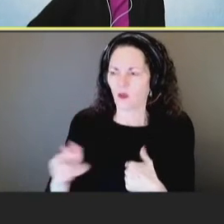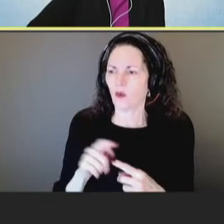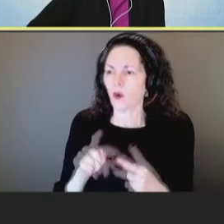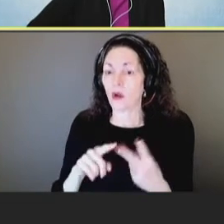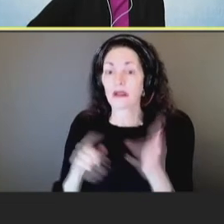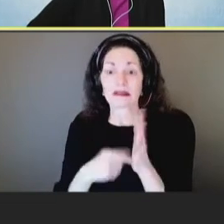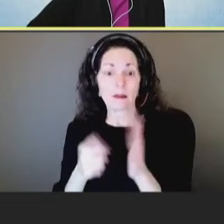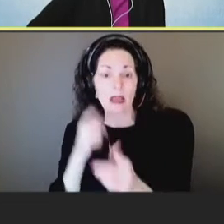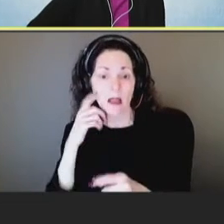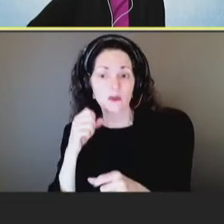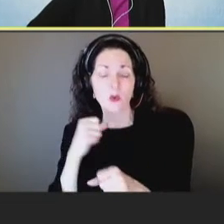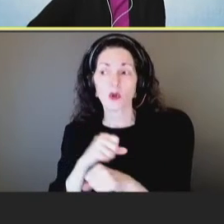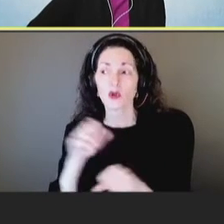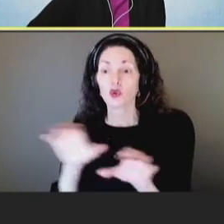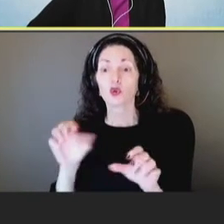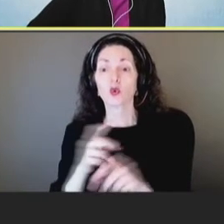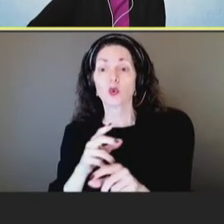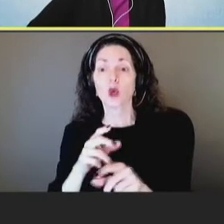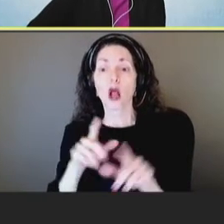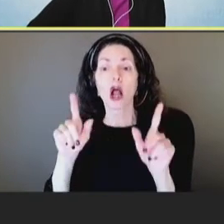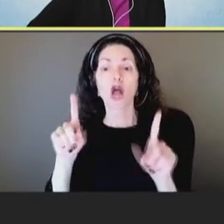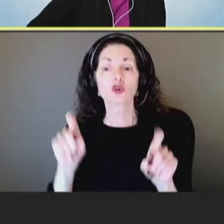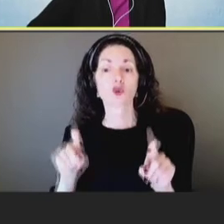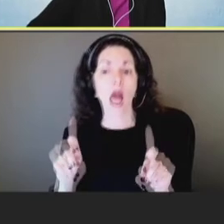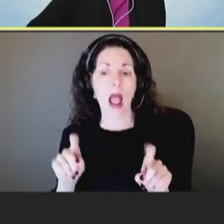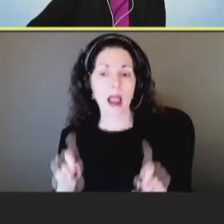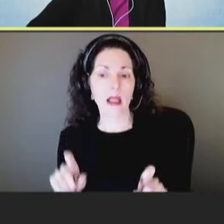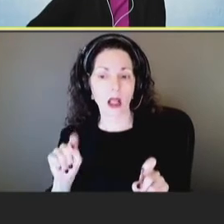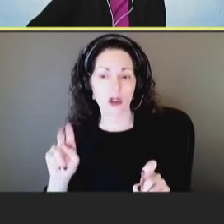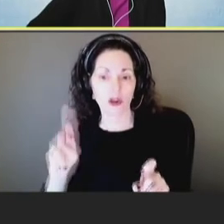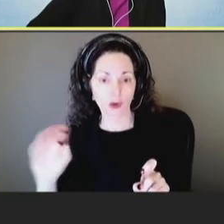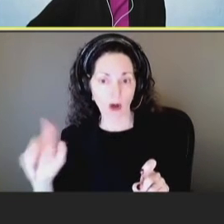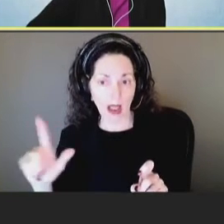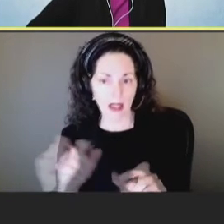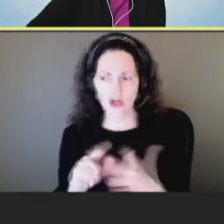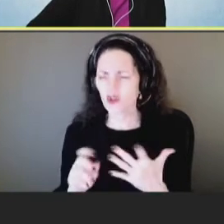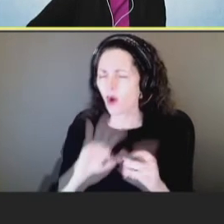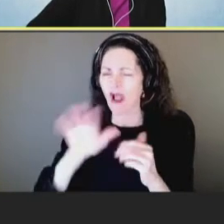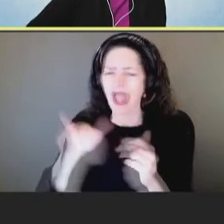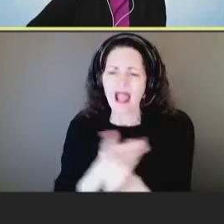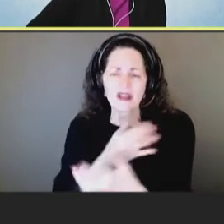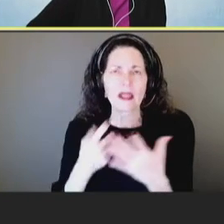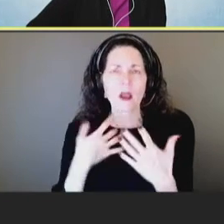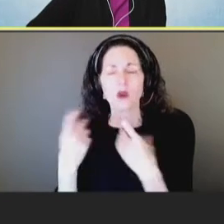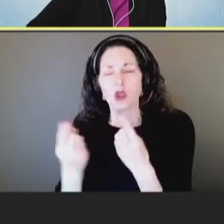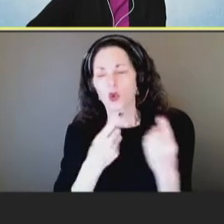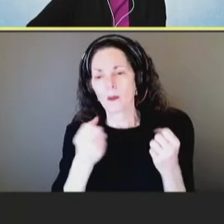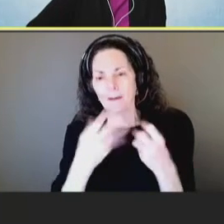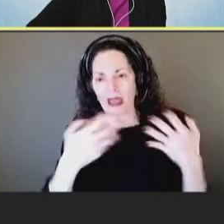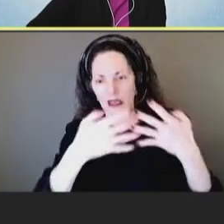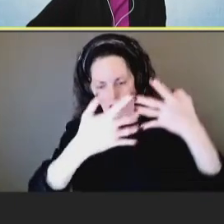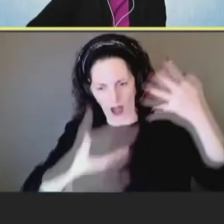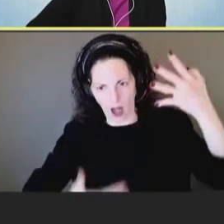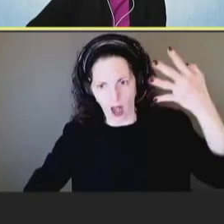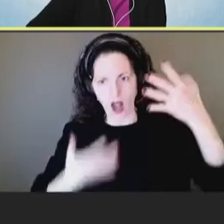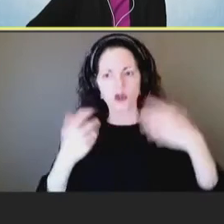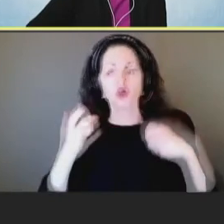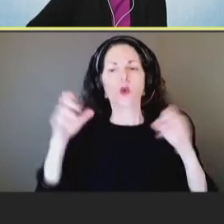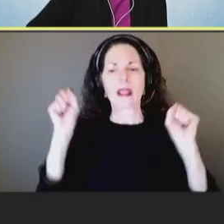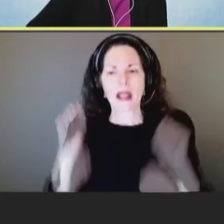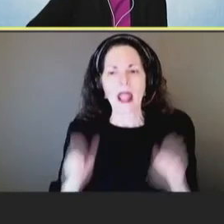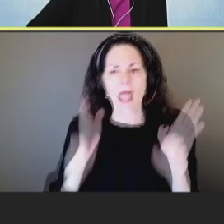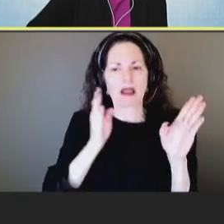trial will be run, and all this is in the context of pandemic preparedness. Next slide.